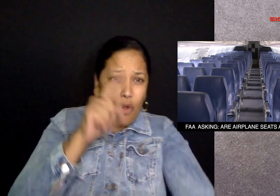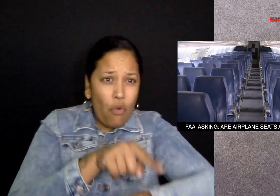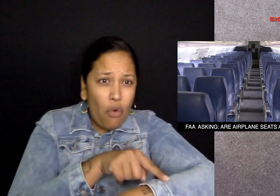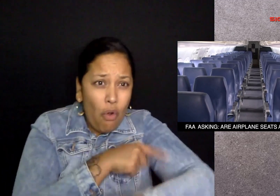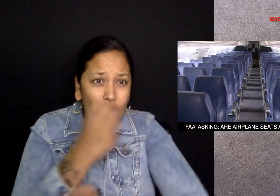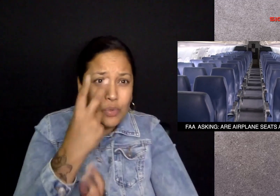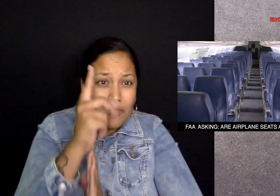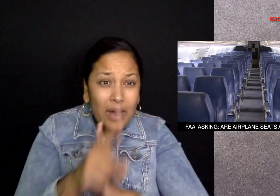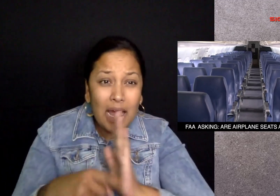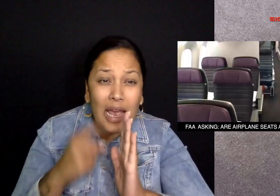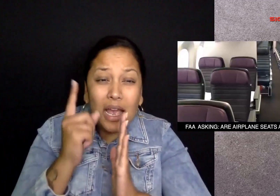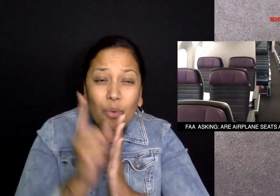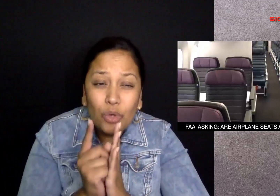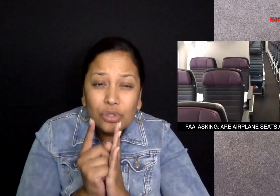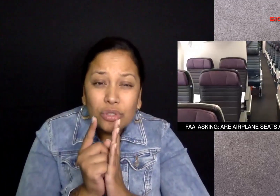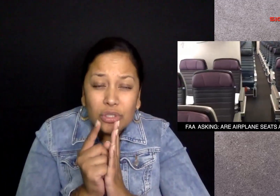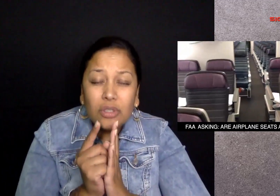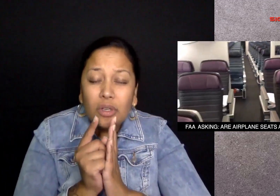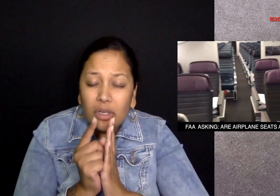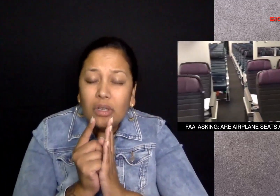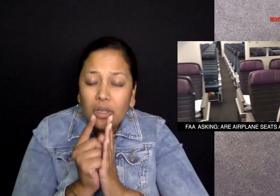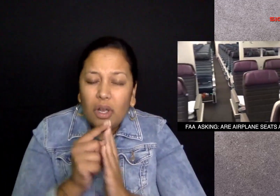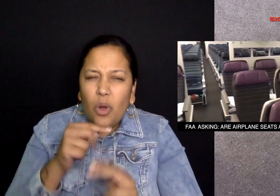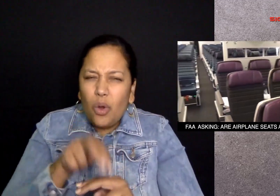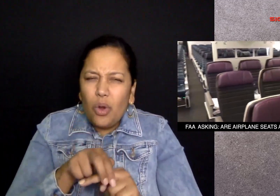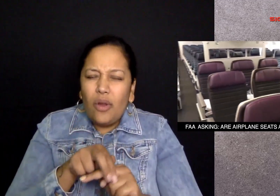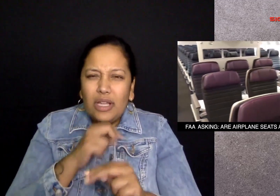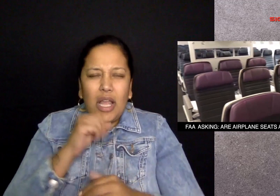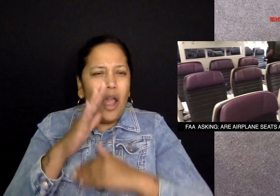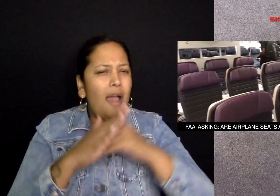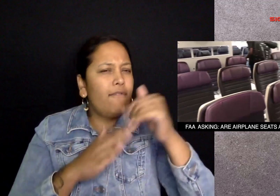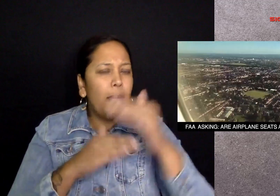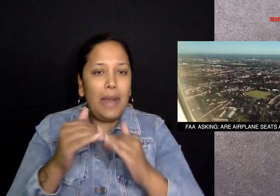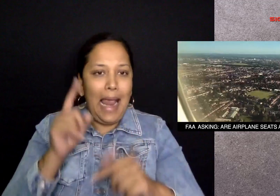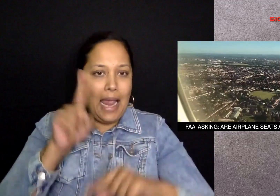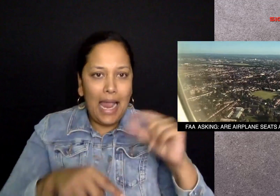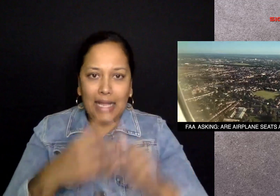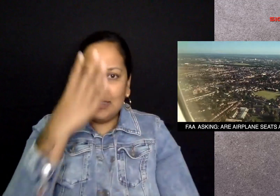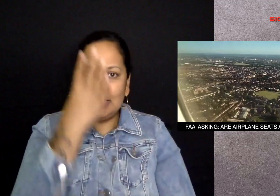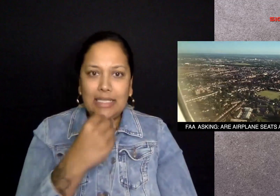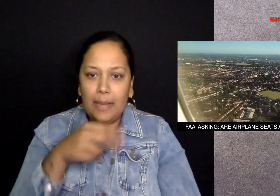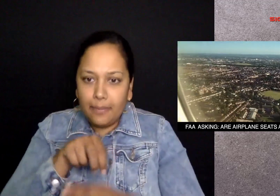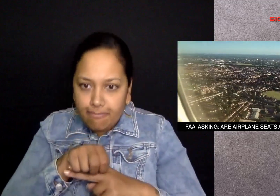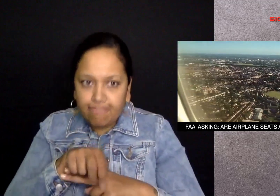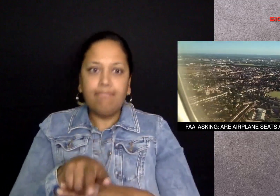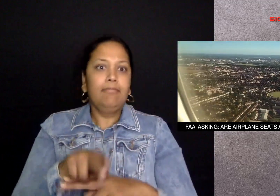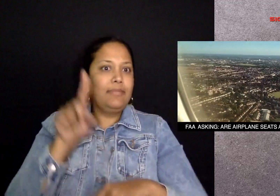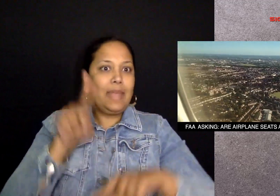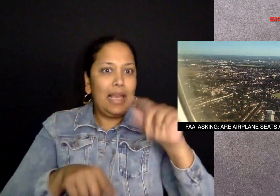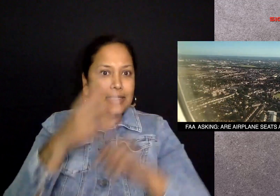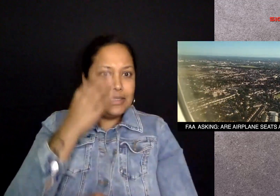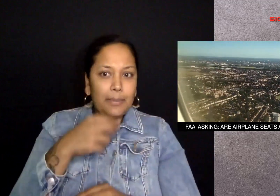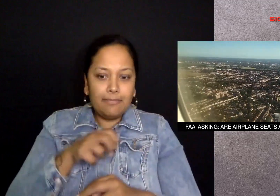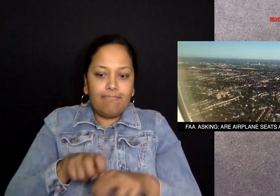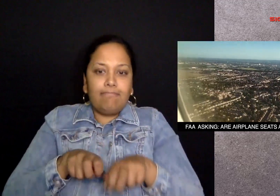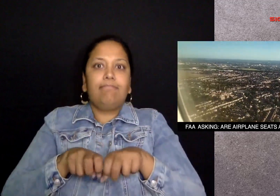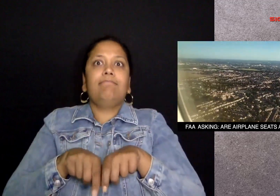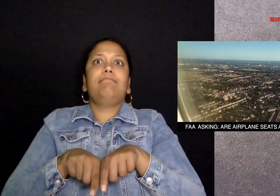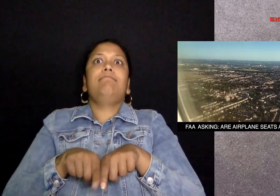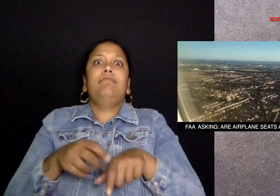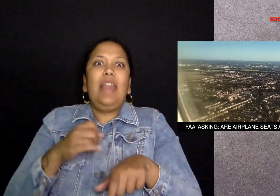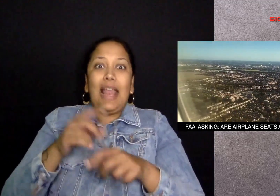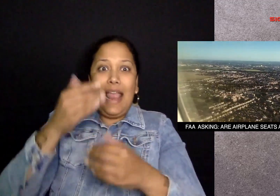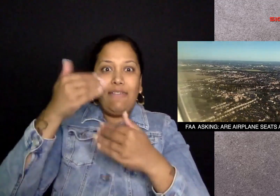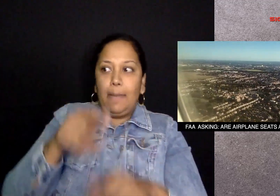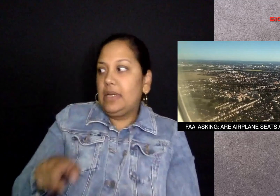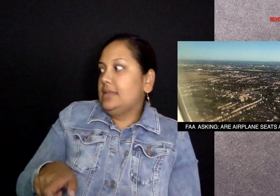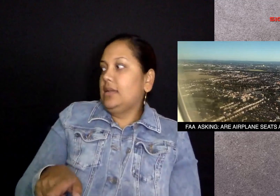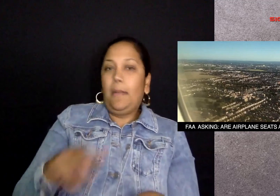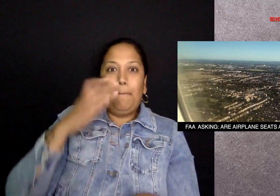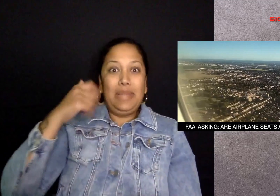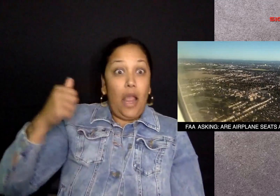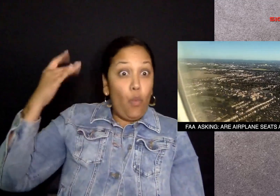I had to sit that way for almost 12 hours it was not comfortable and I couldn't sleep for one thing